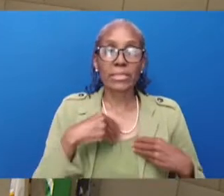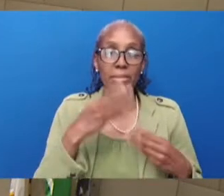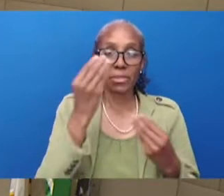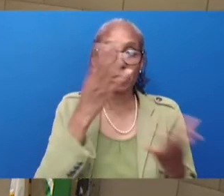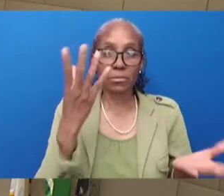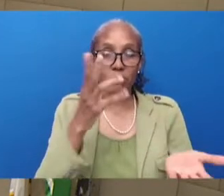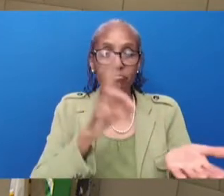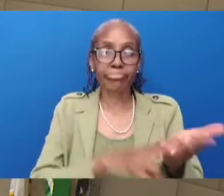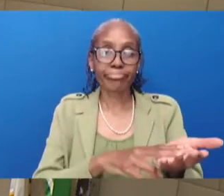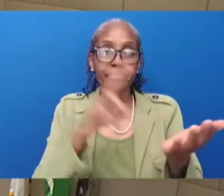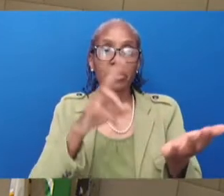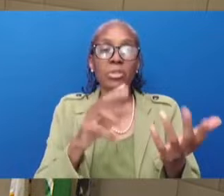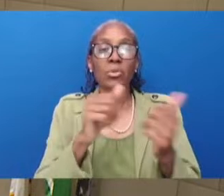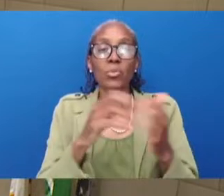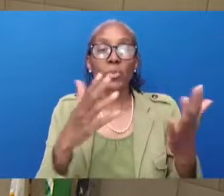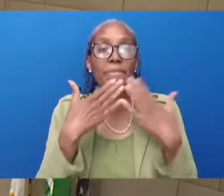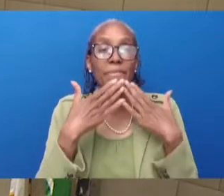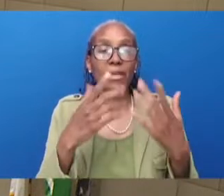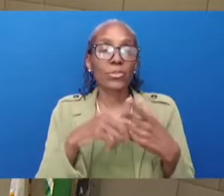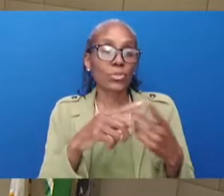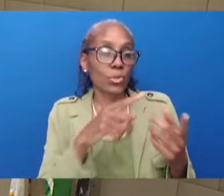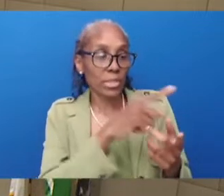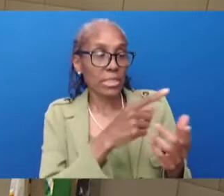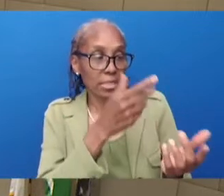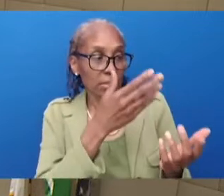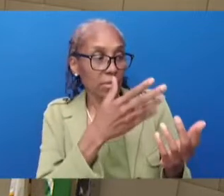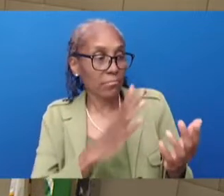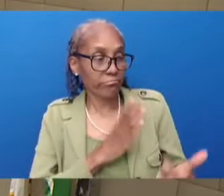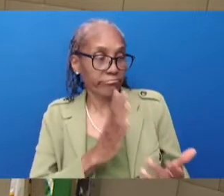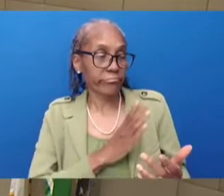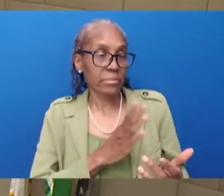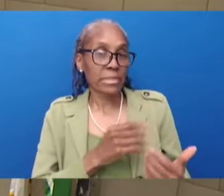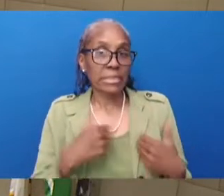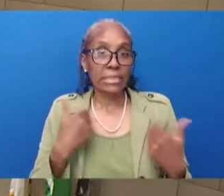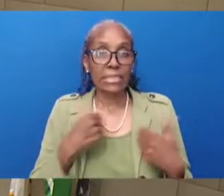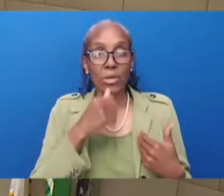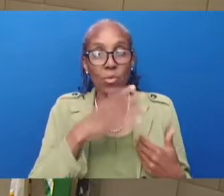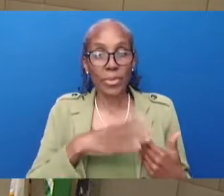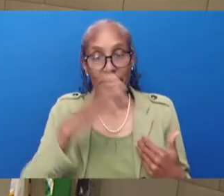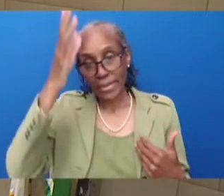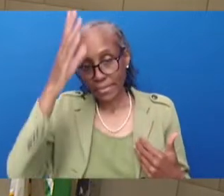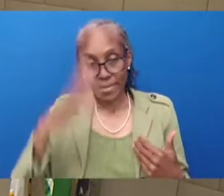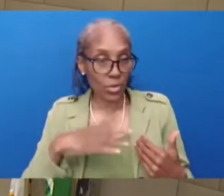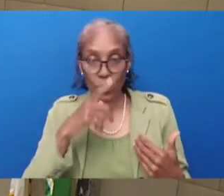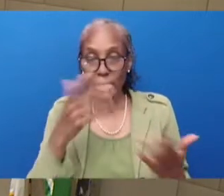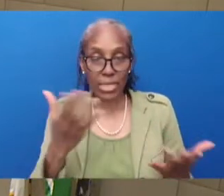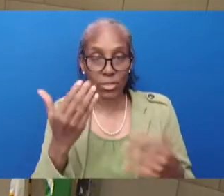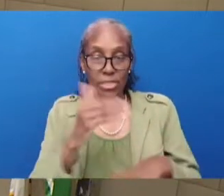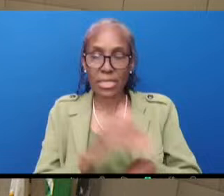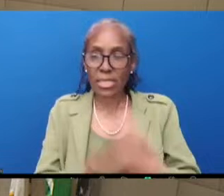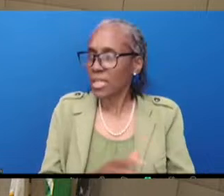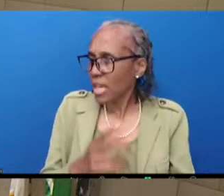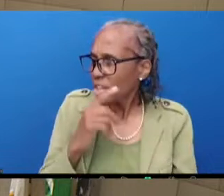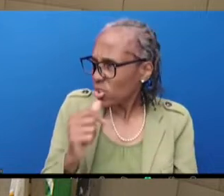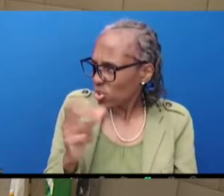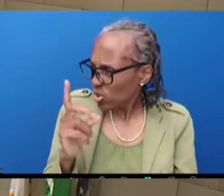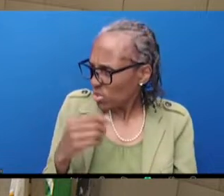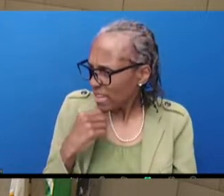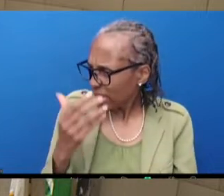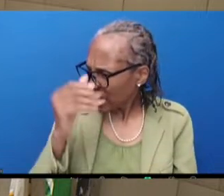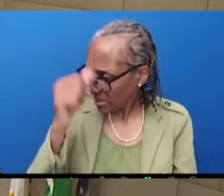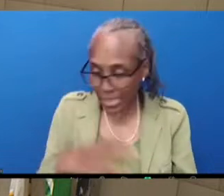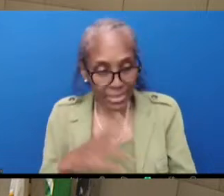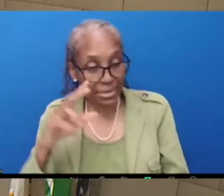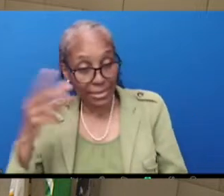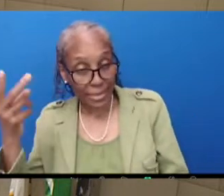I SO MOVE, MR. CHAIRMAN THAT WE